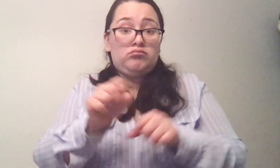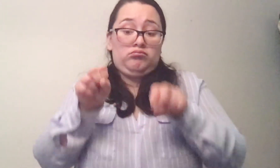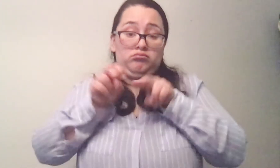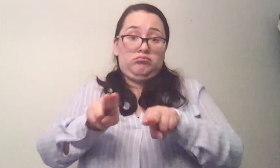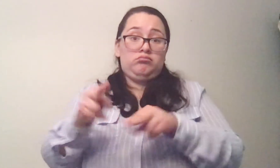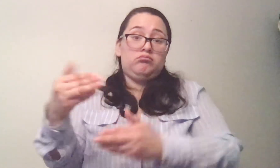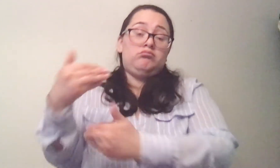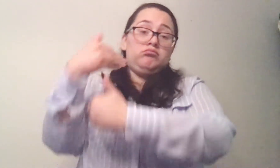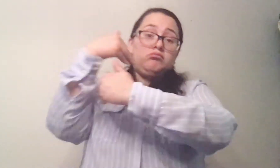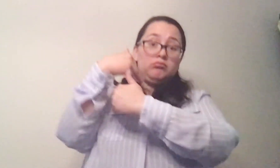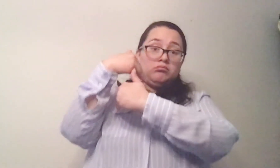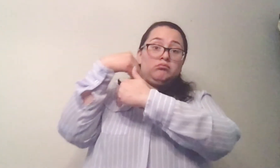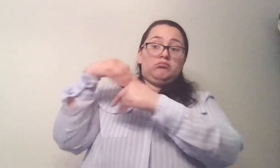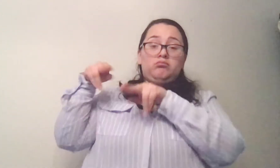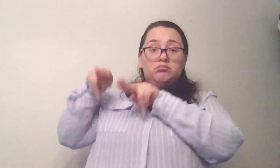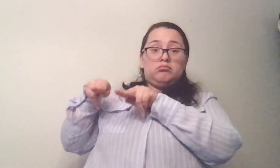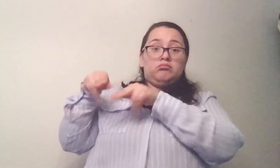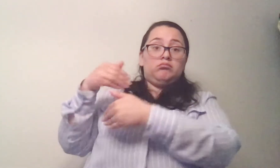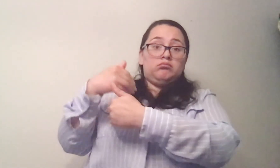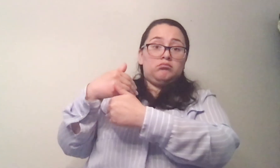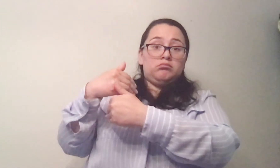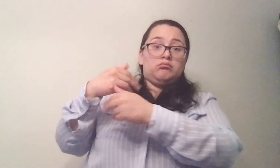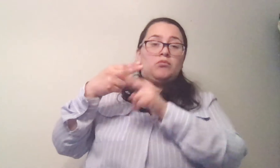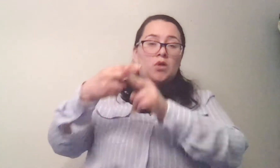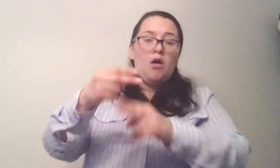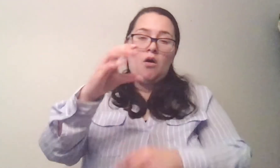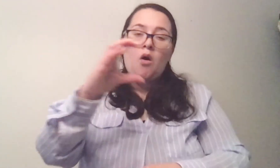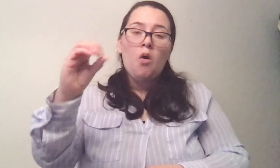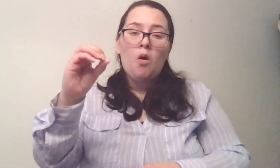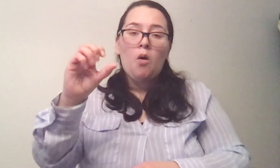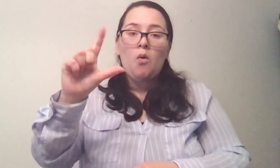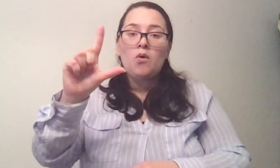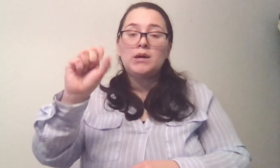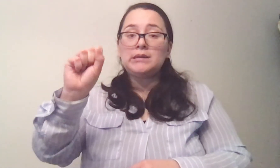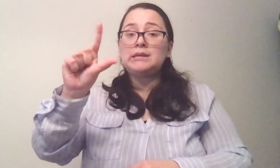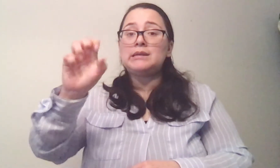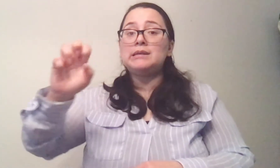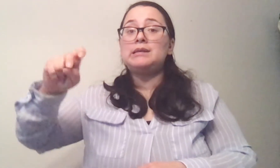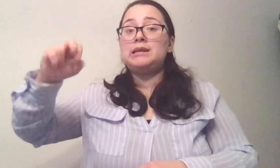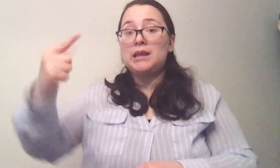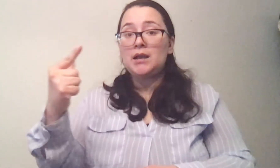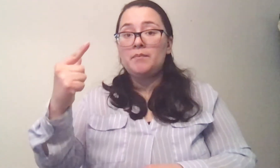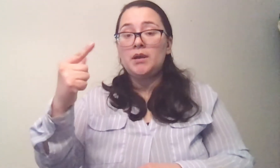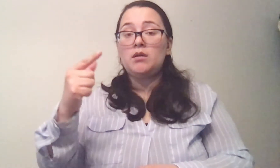Right next to you or on top of you. Called co-sleeping